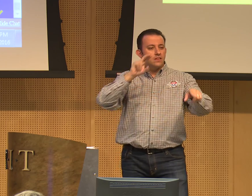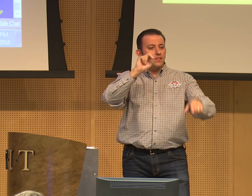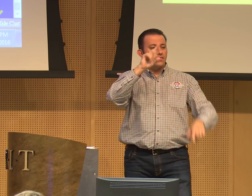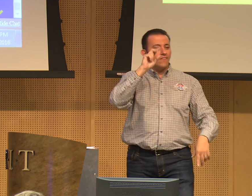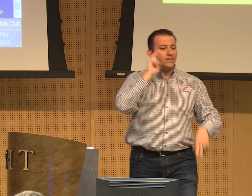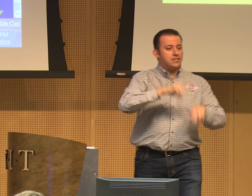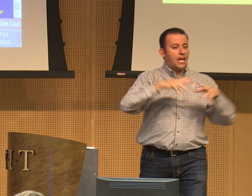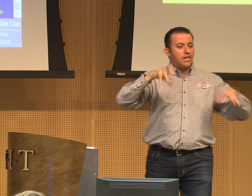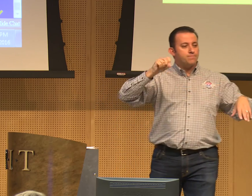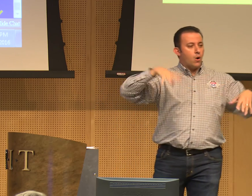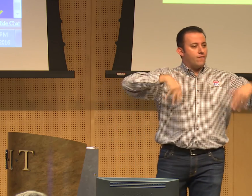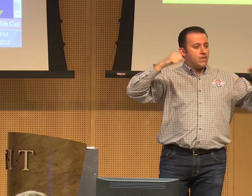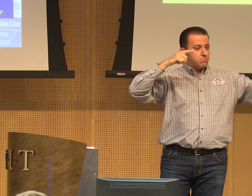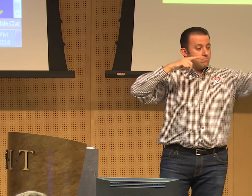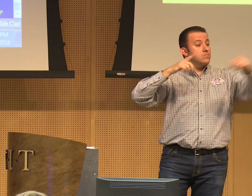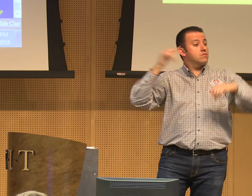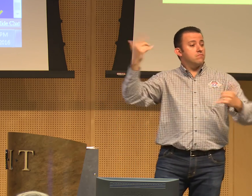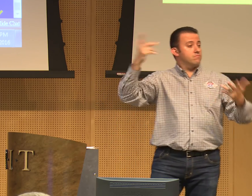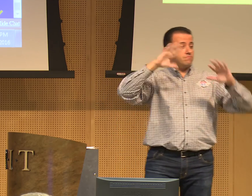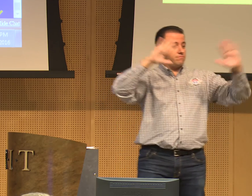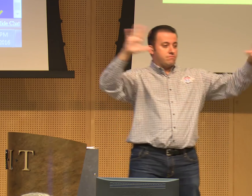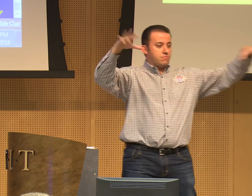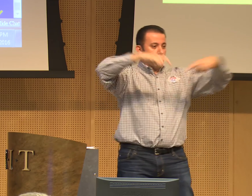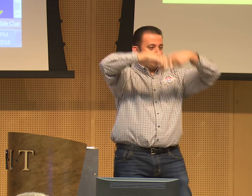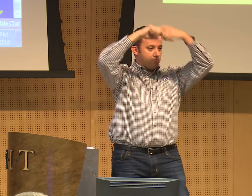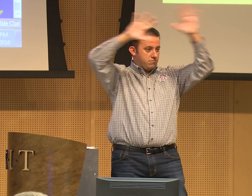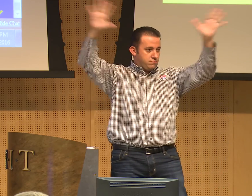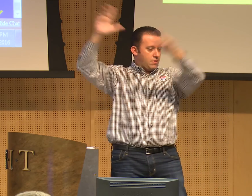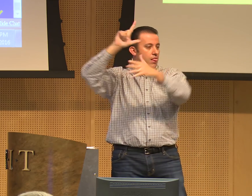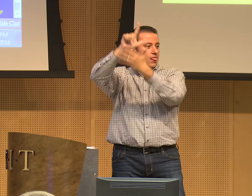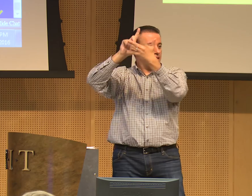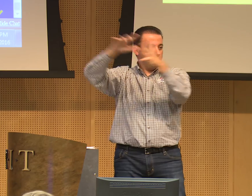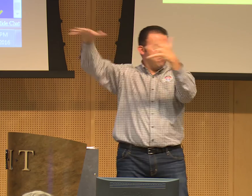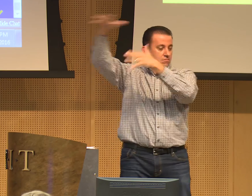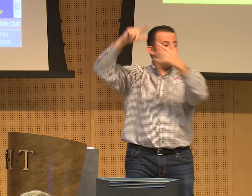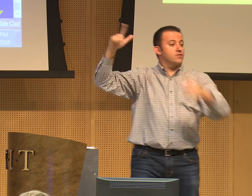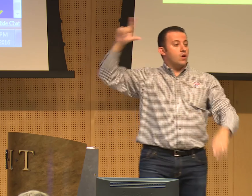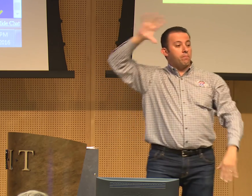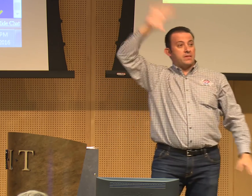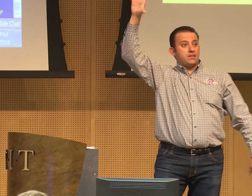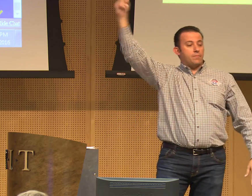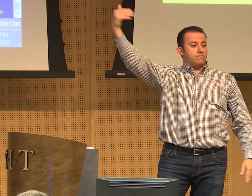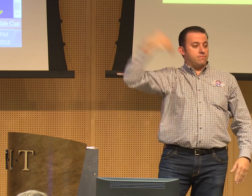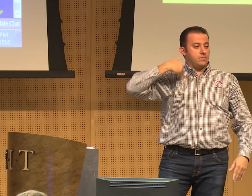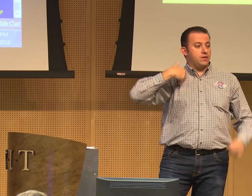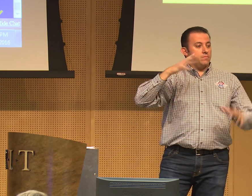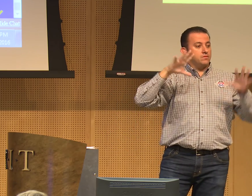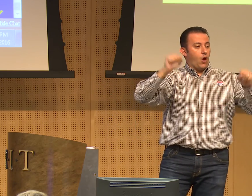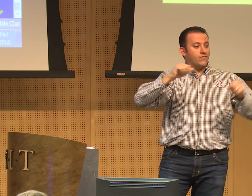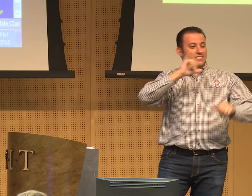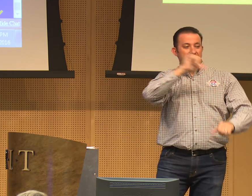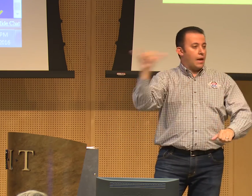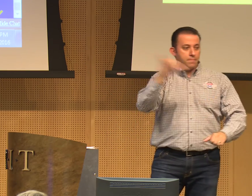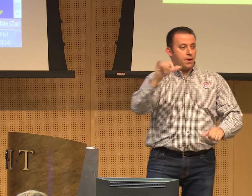you know, the deaf expo that travels across the states. Well, they've had some legal issues, and so they asked me to take over